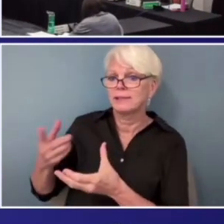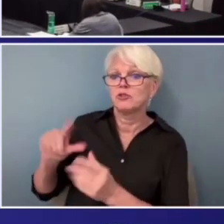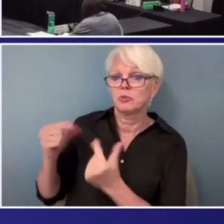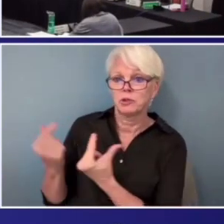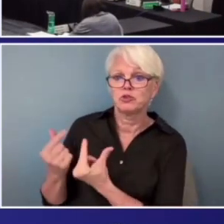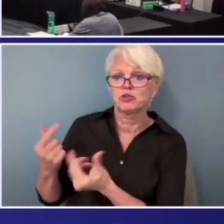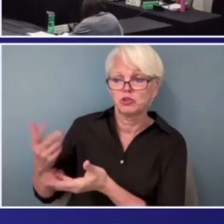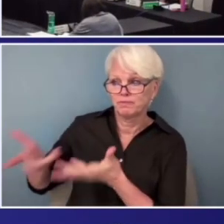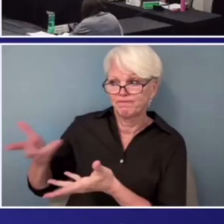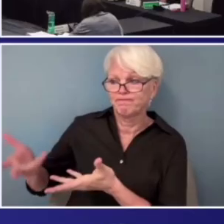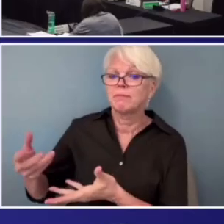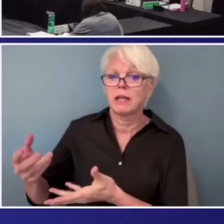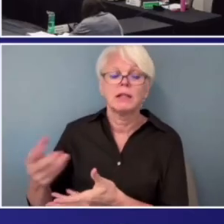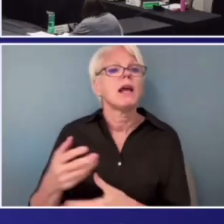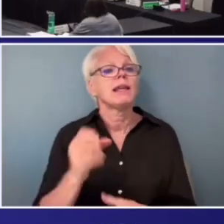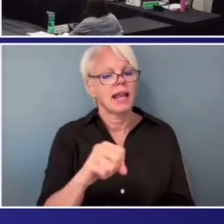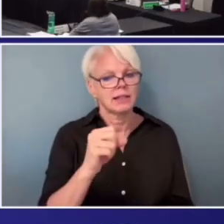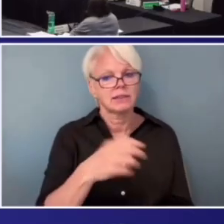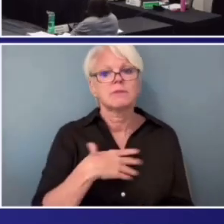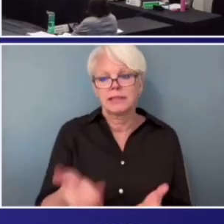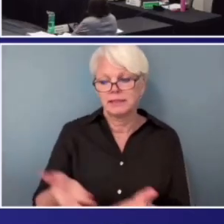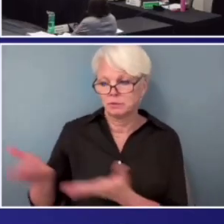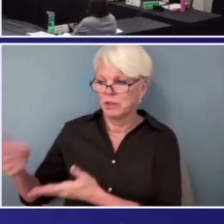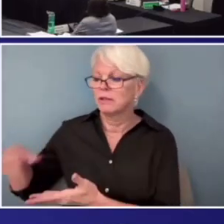Yes. Please take, take this back. This is, again, our proposal, so.